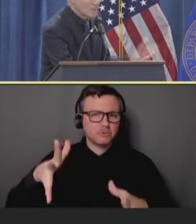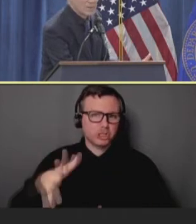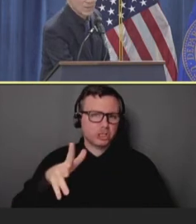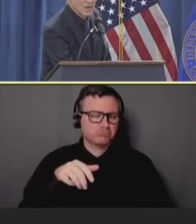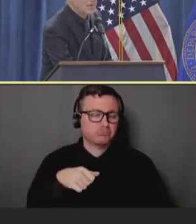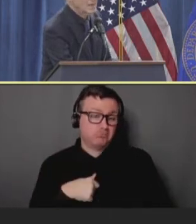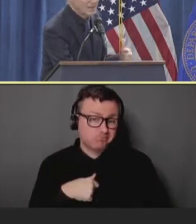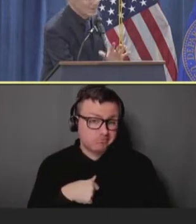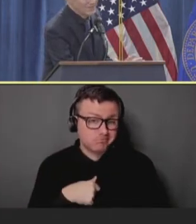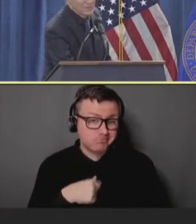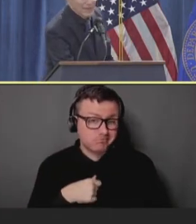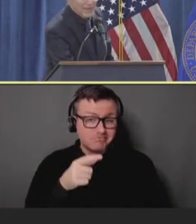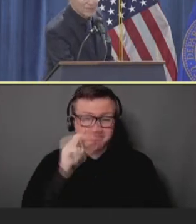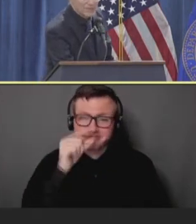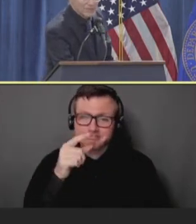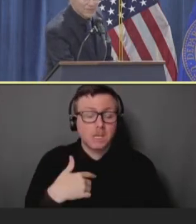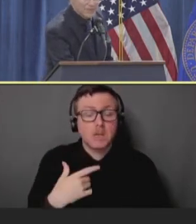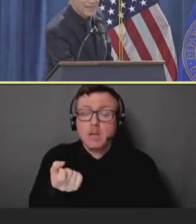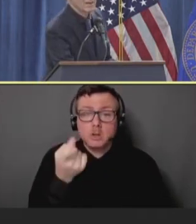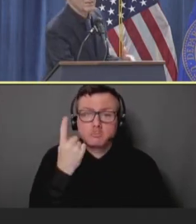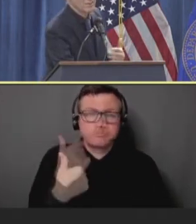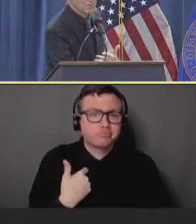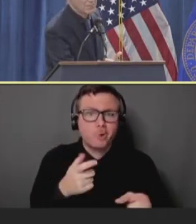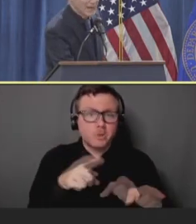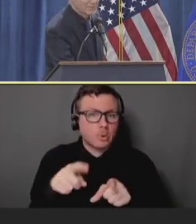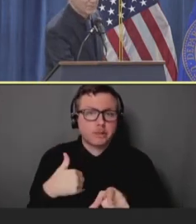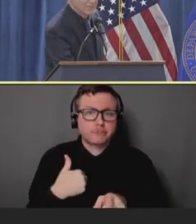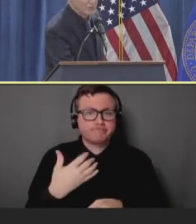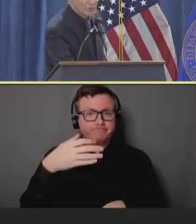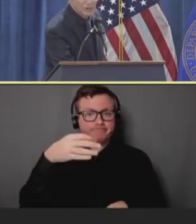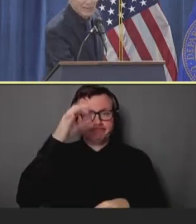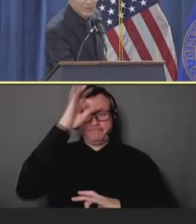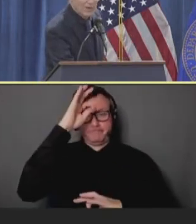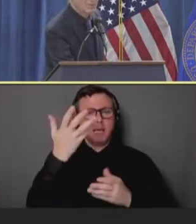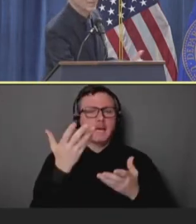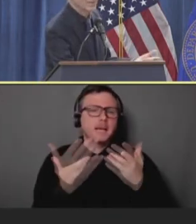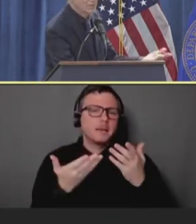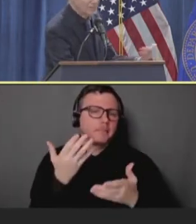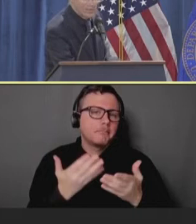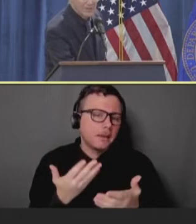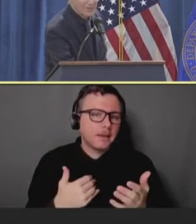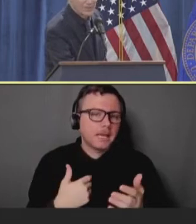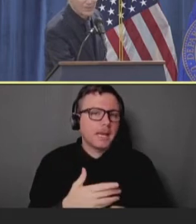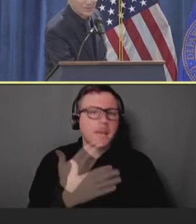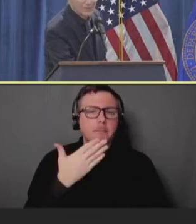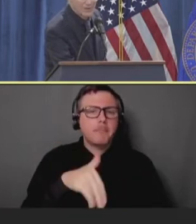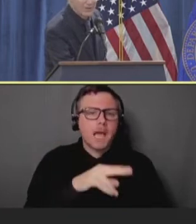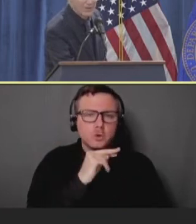What's going on? I don't have a good answer for that other than perhaps malnutrition enteropathy or interfering